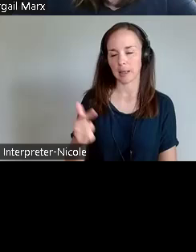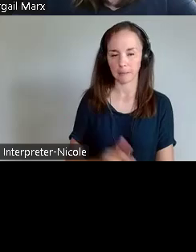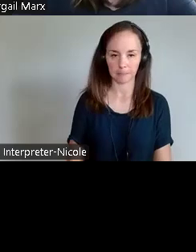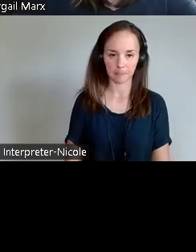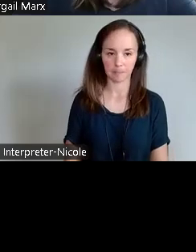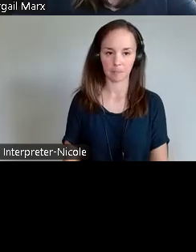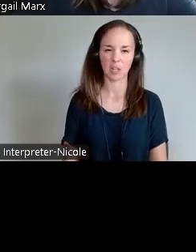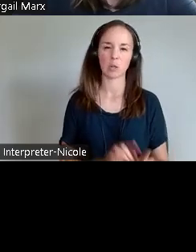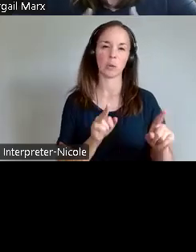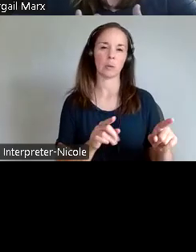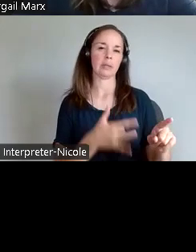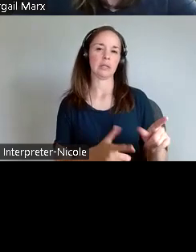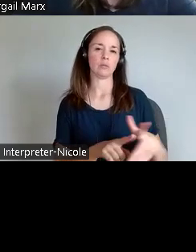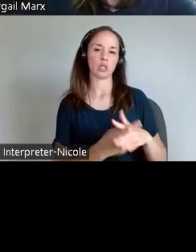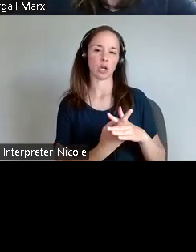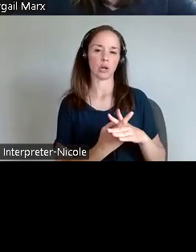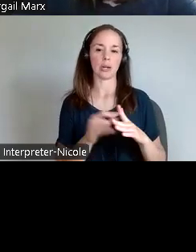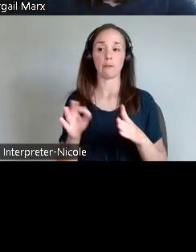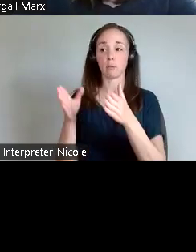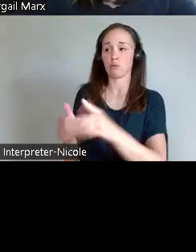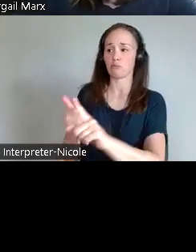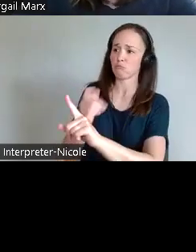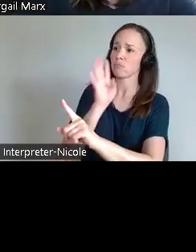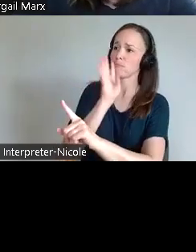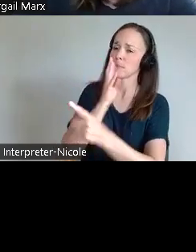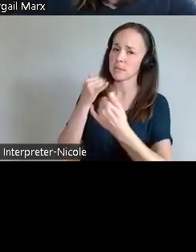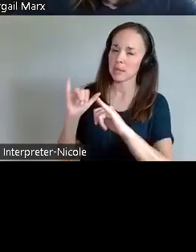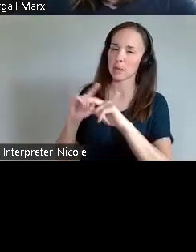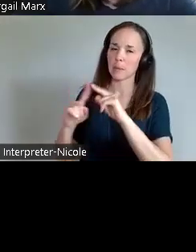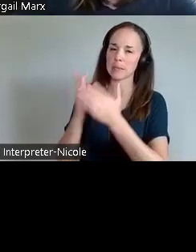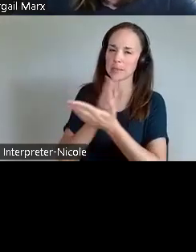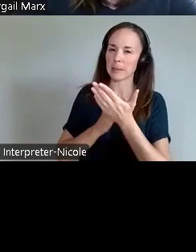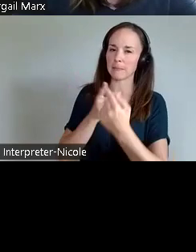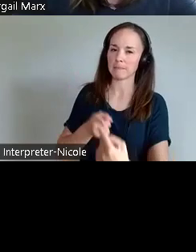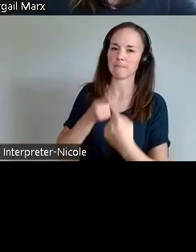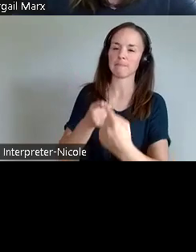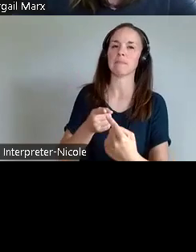start for an individual who still is speaking but they're having some difficulty being understood.